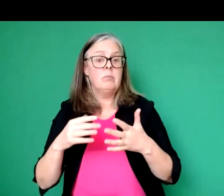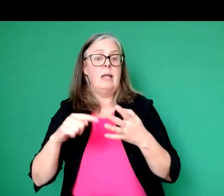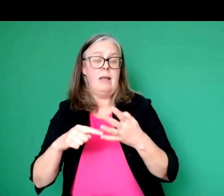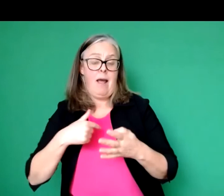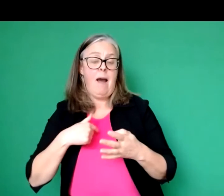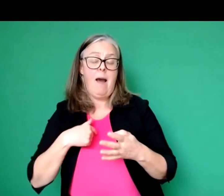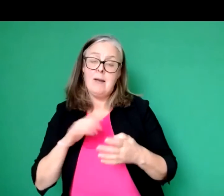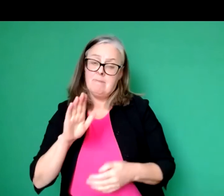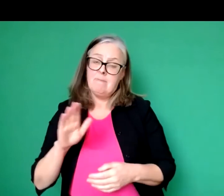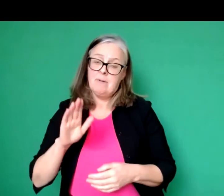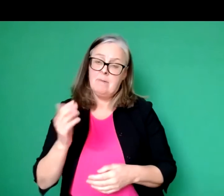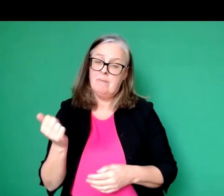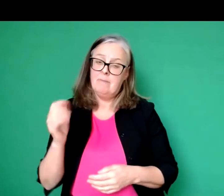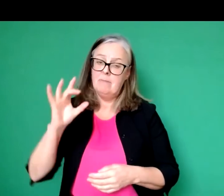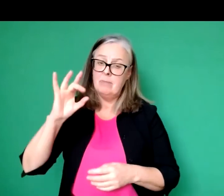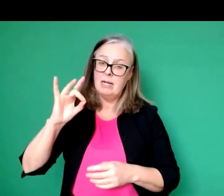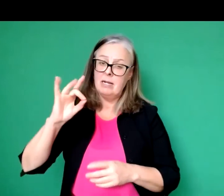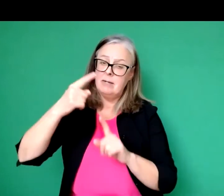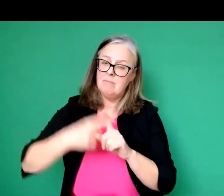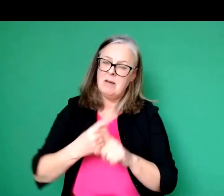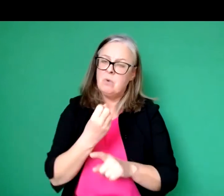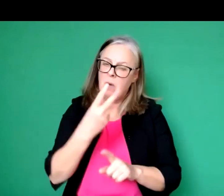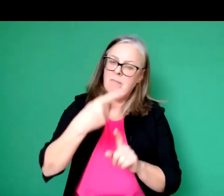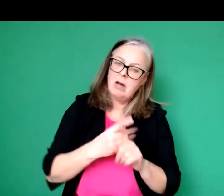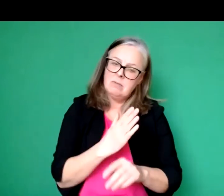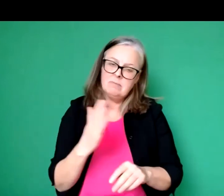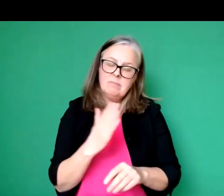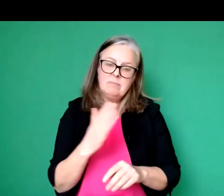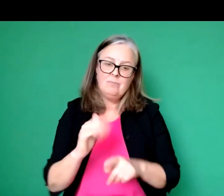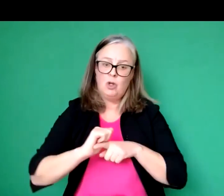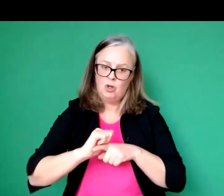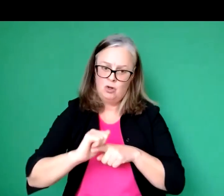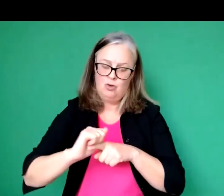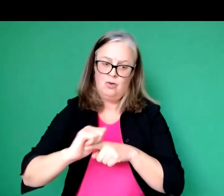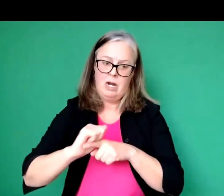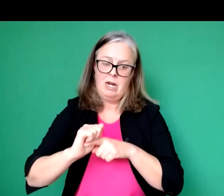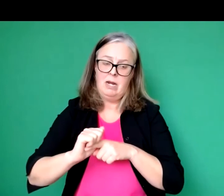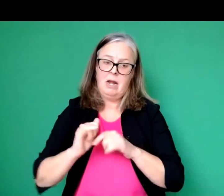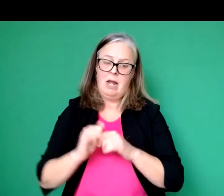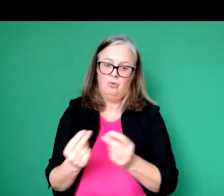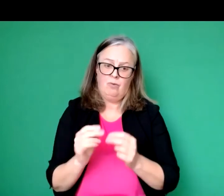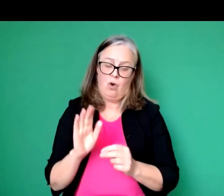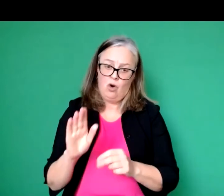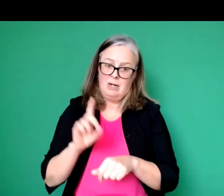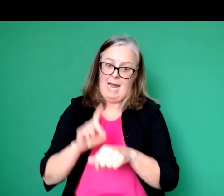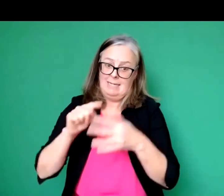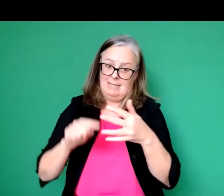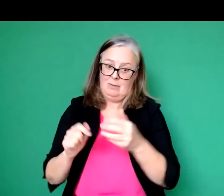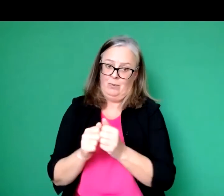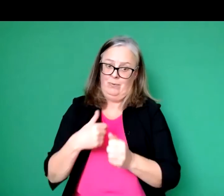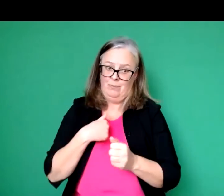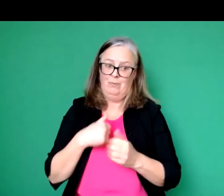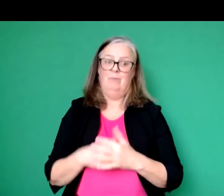would say 18 months 12 to 18 months training her in performing her tasks with me so it's